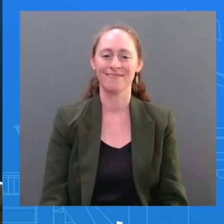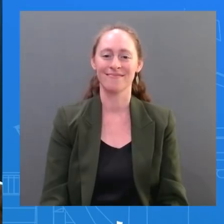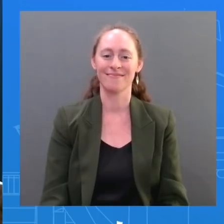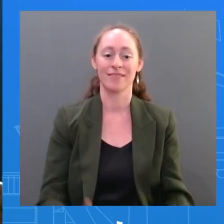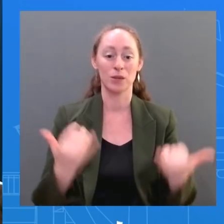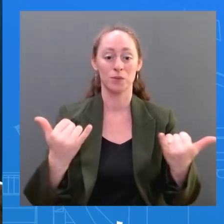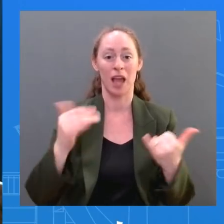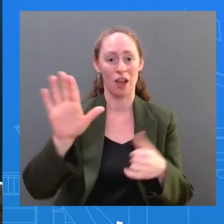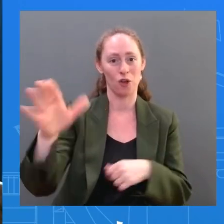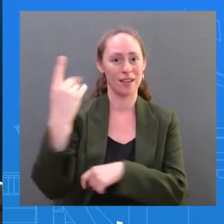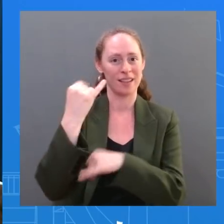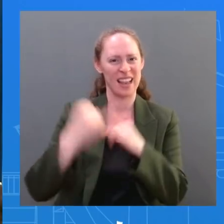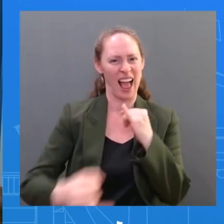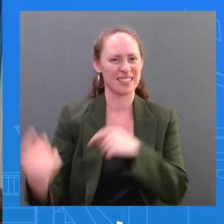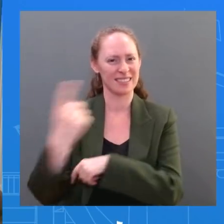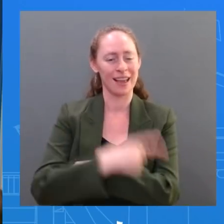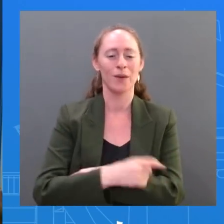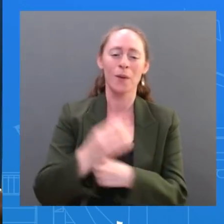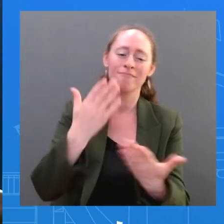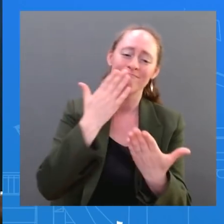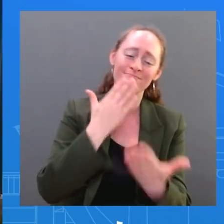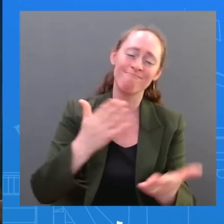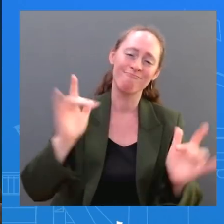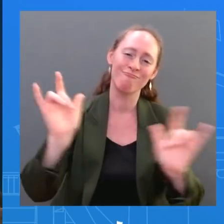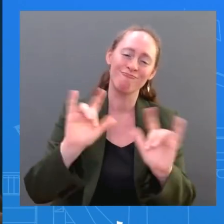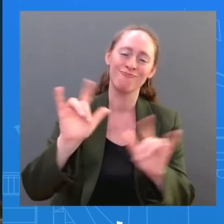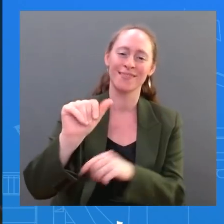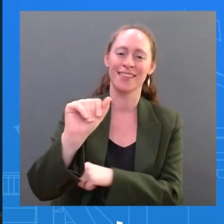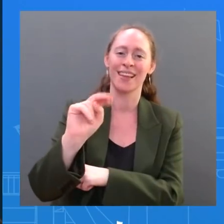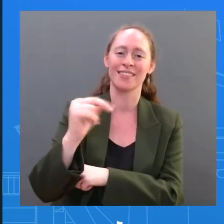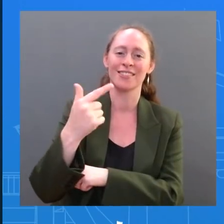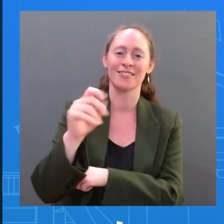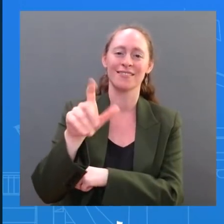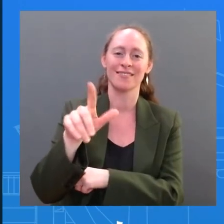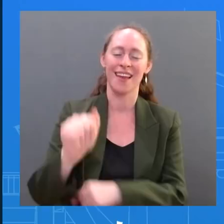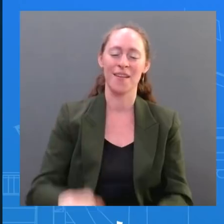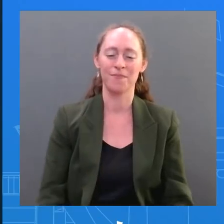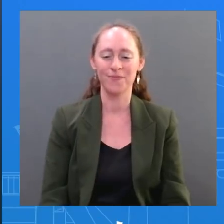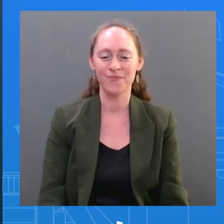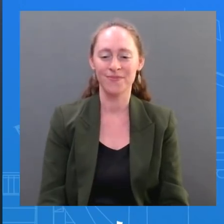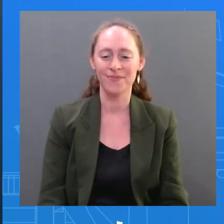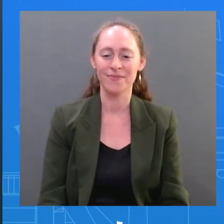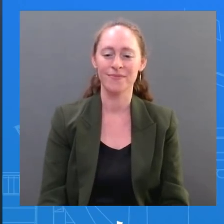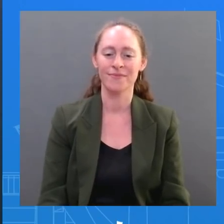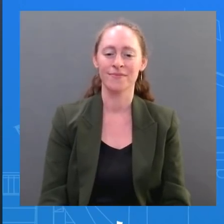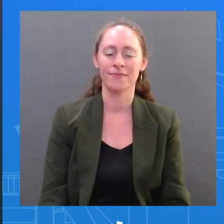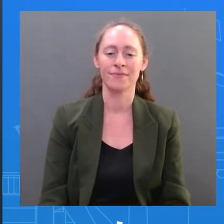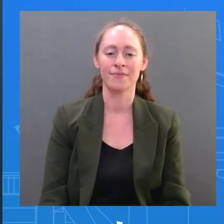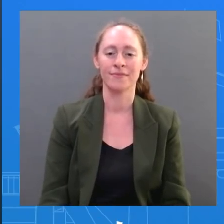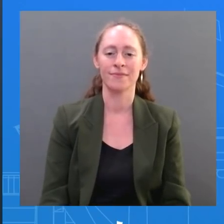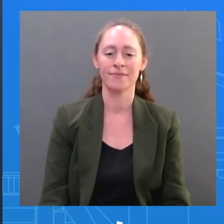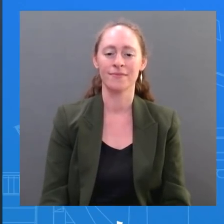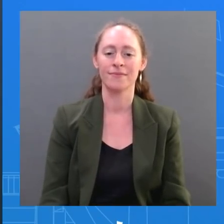Thank you for all that you do. All right, Aamer, why don't you kick us off? The Press: Sure. One question. I understand we're tight on time. Ms. Jean-Pierre: Yeah.